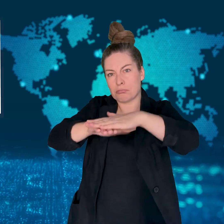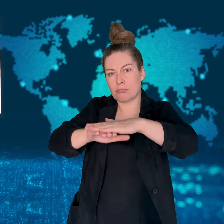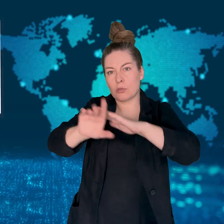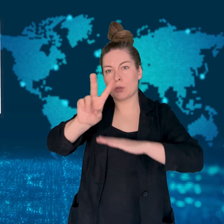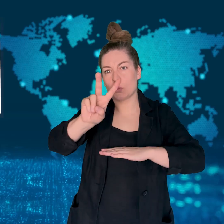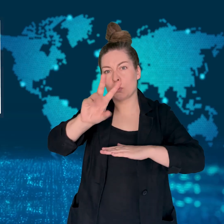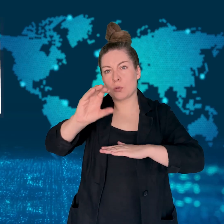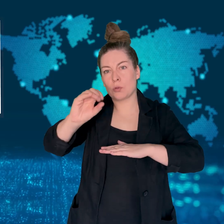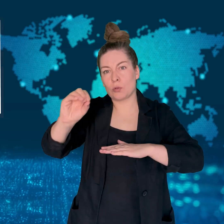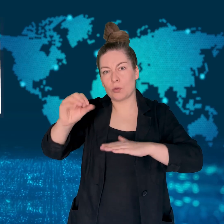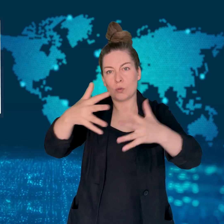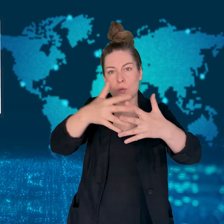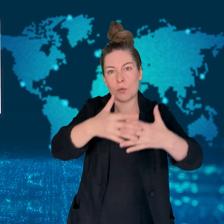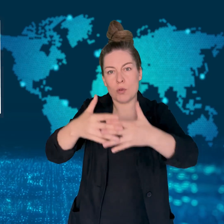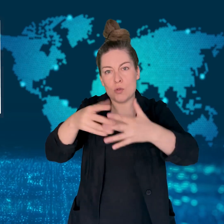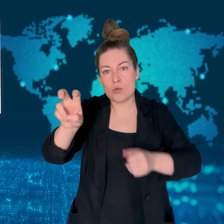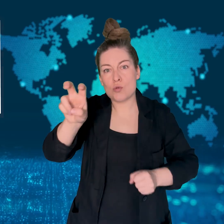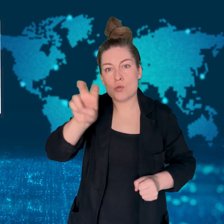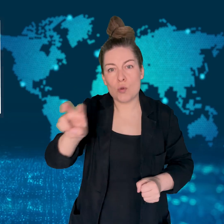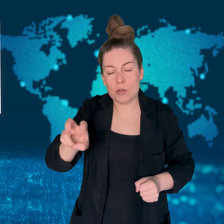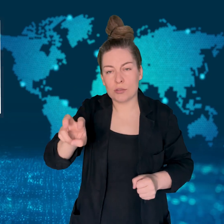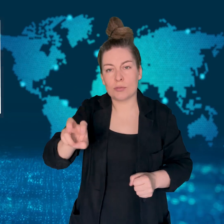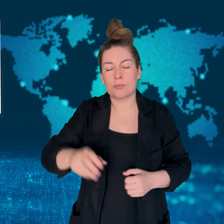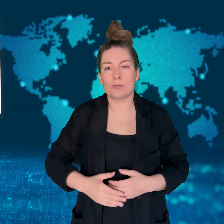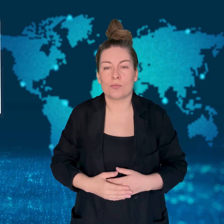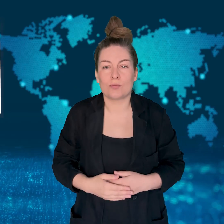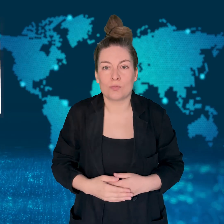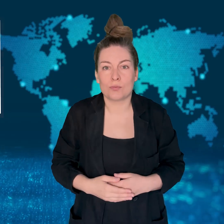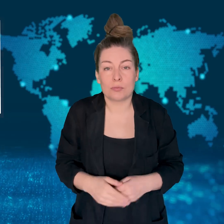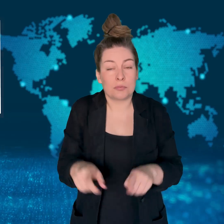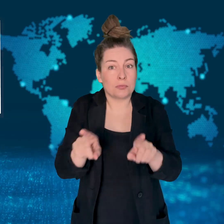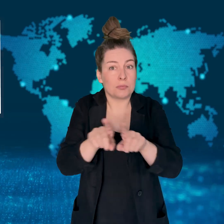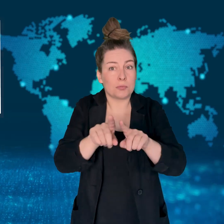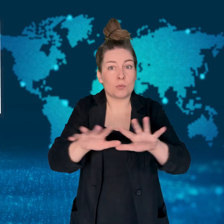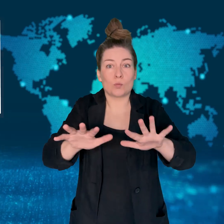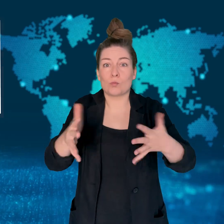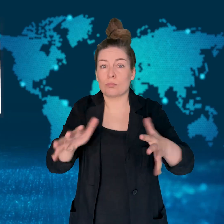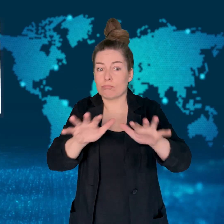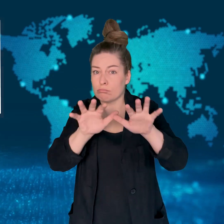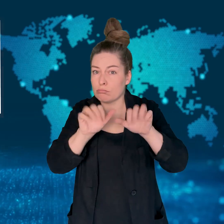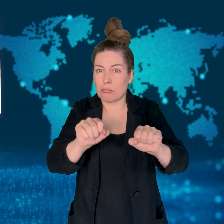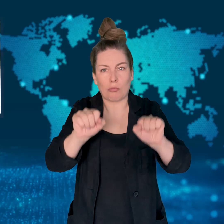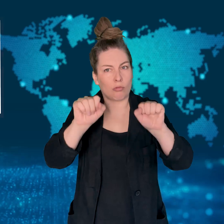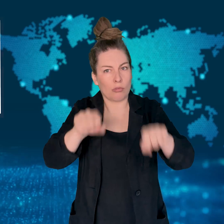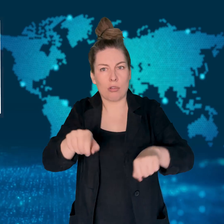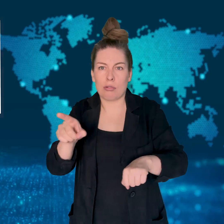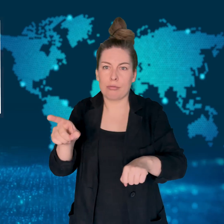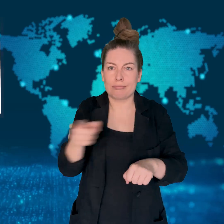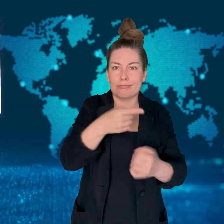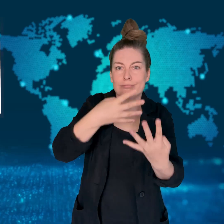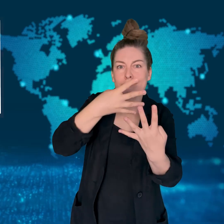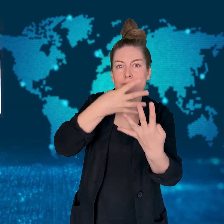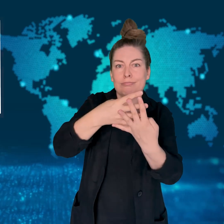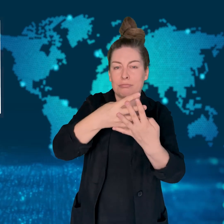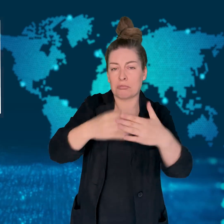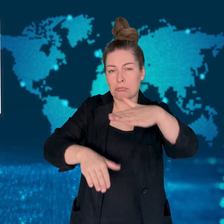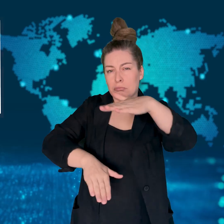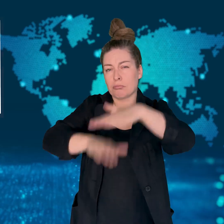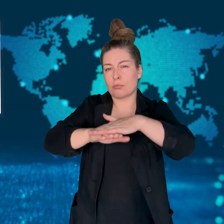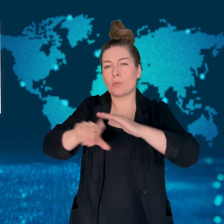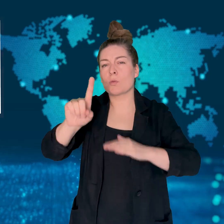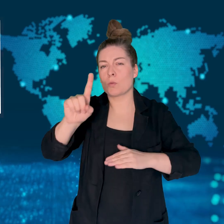If someone is caught eating or drinking, they could be fined up to about $200 USD.